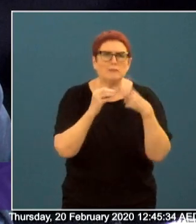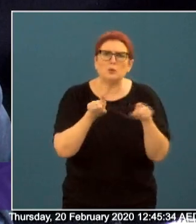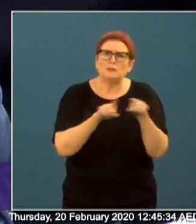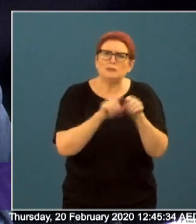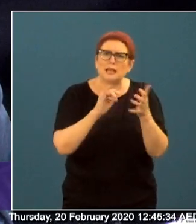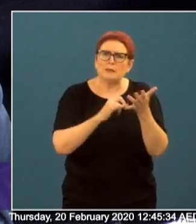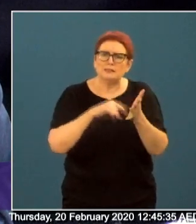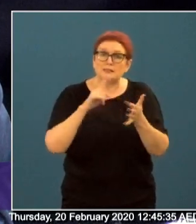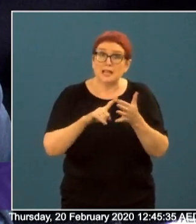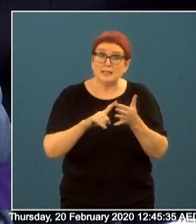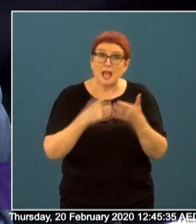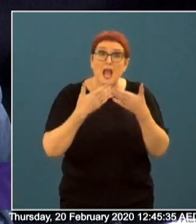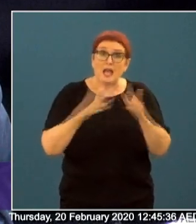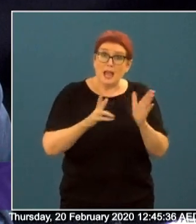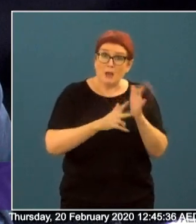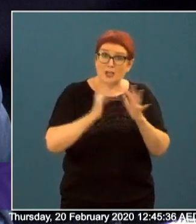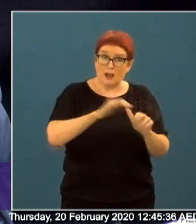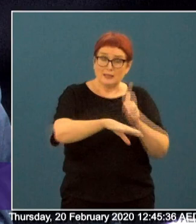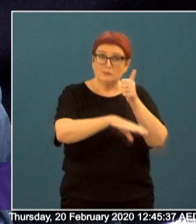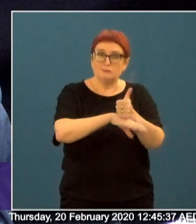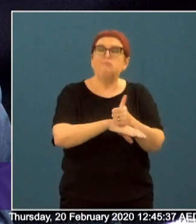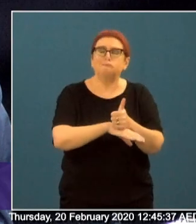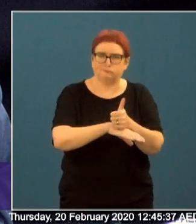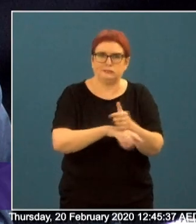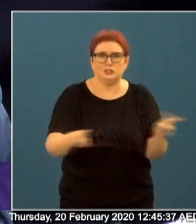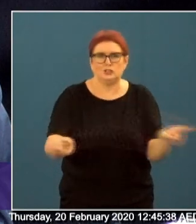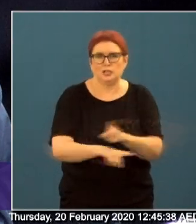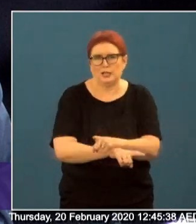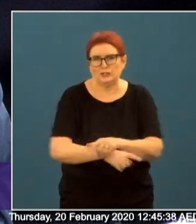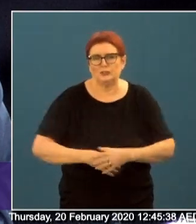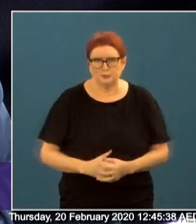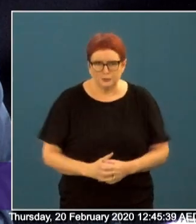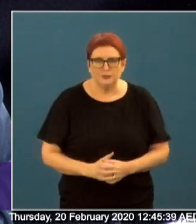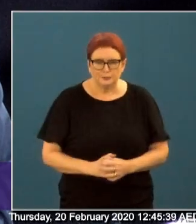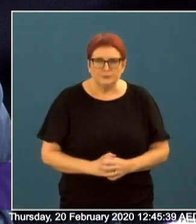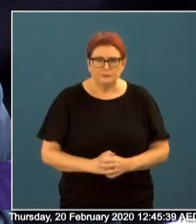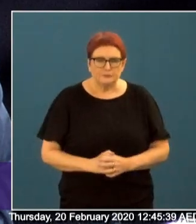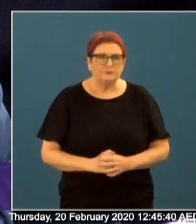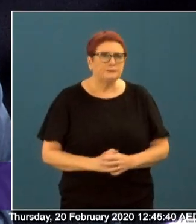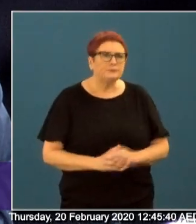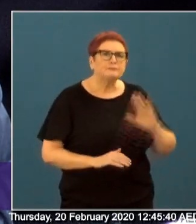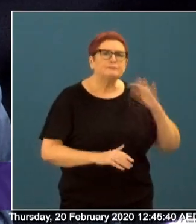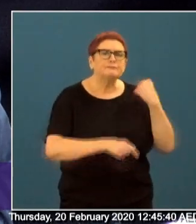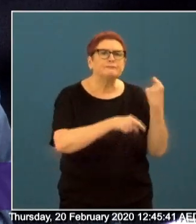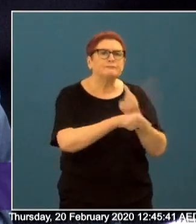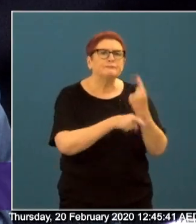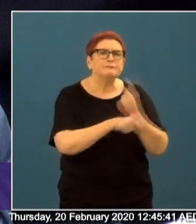for those kind of health-related aspects. I think that's slowly changing. Thank you. You've mentioned, I think, earlier on,